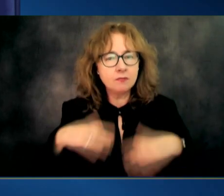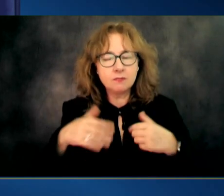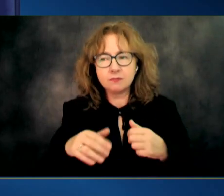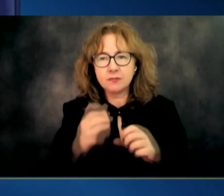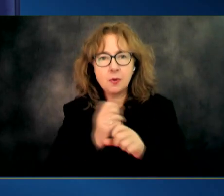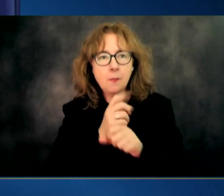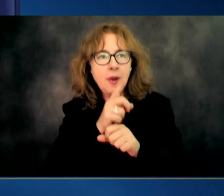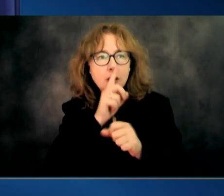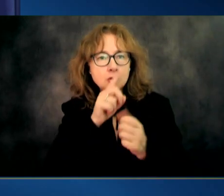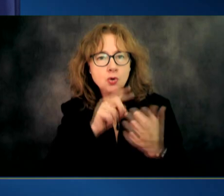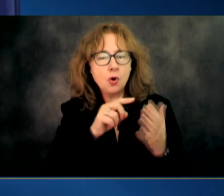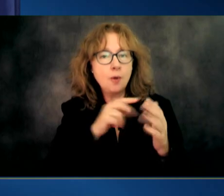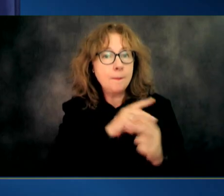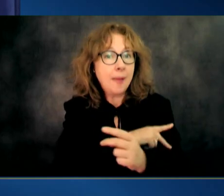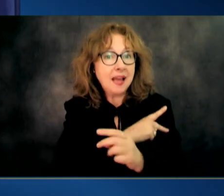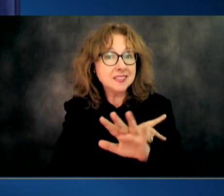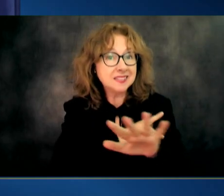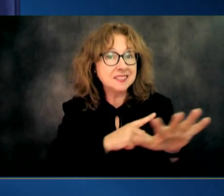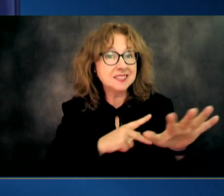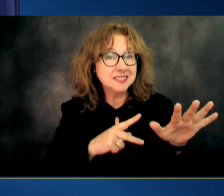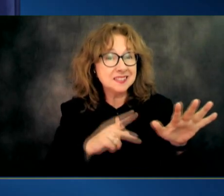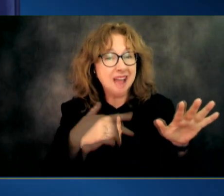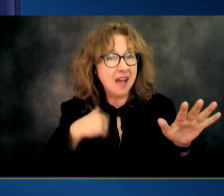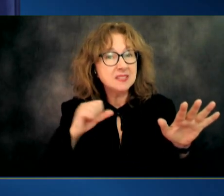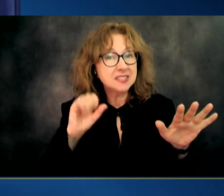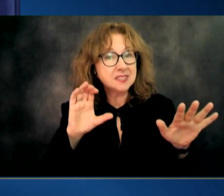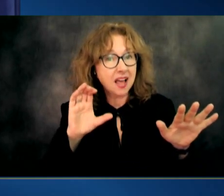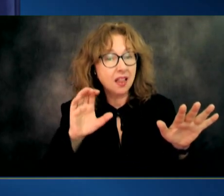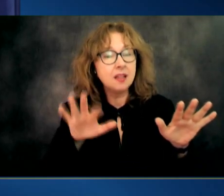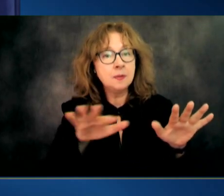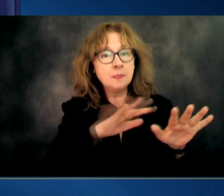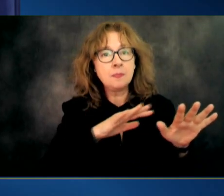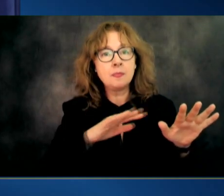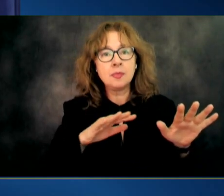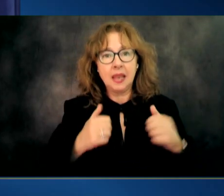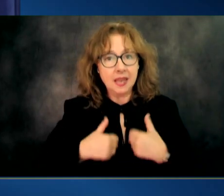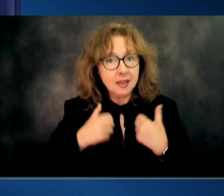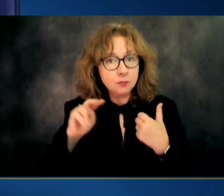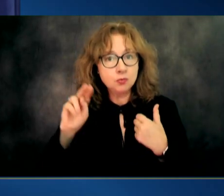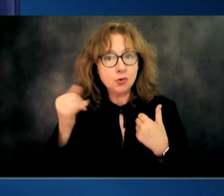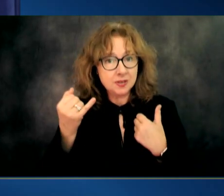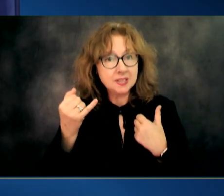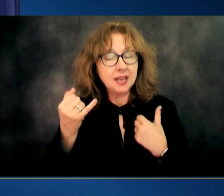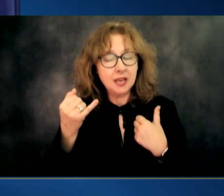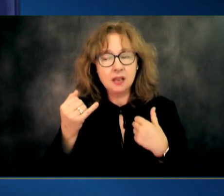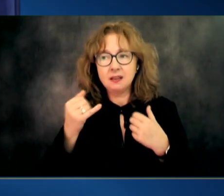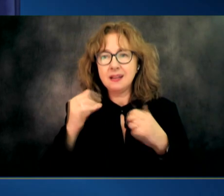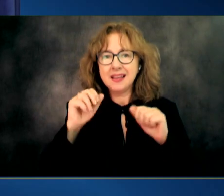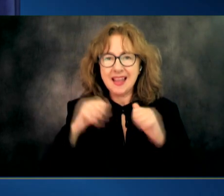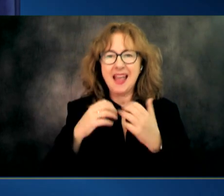patients -- sickle cell patients within New Jersey had access to care within their communities.